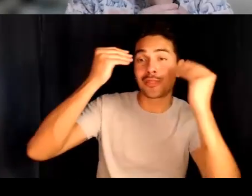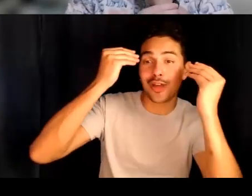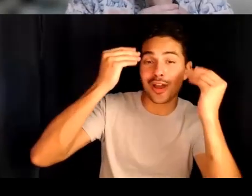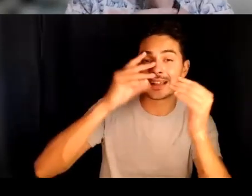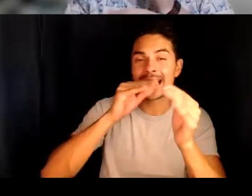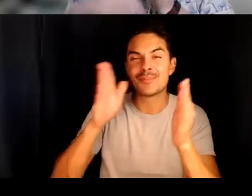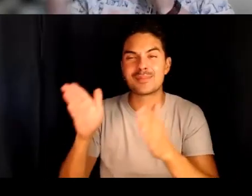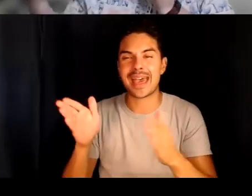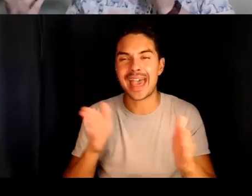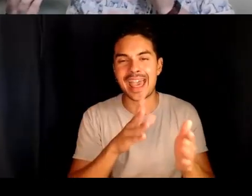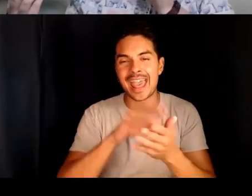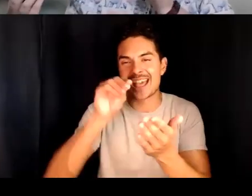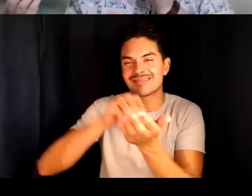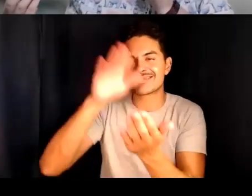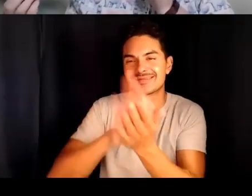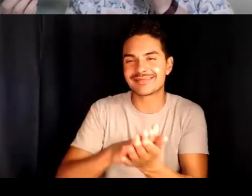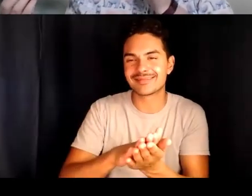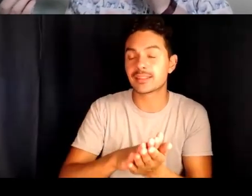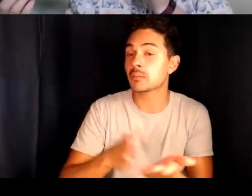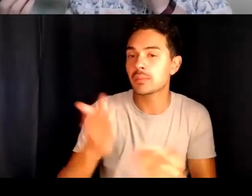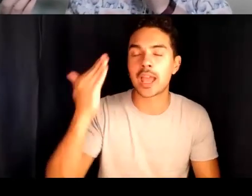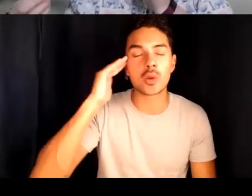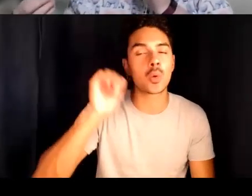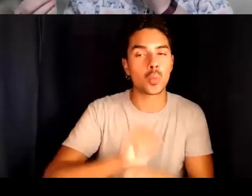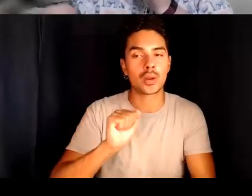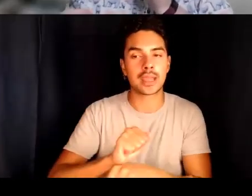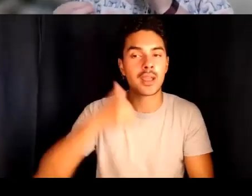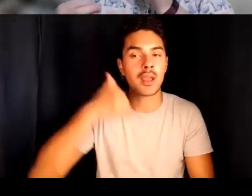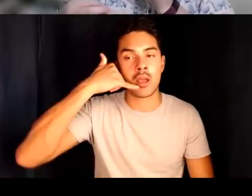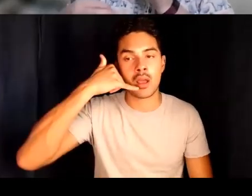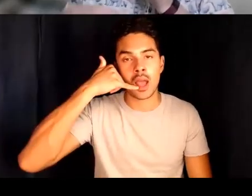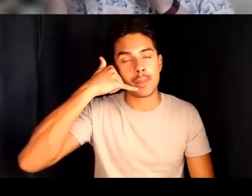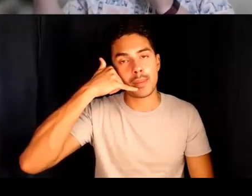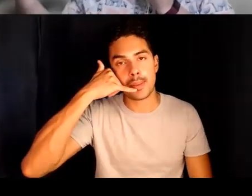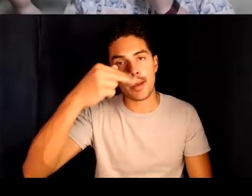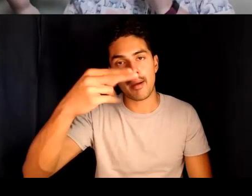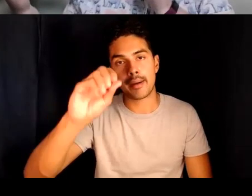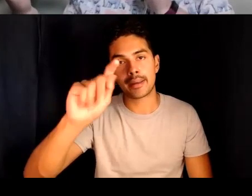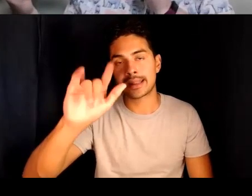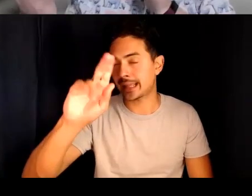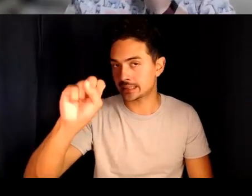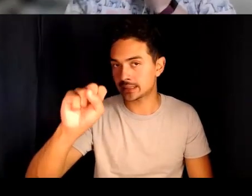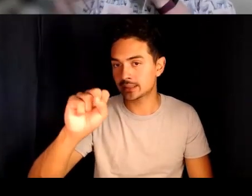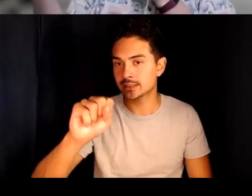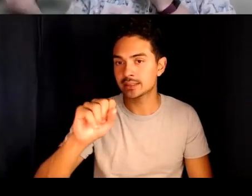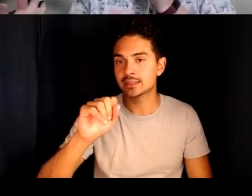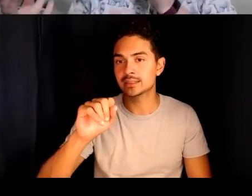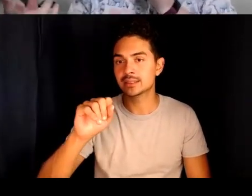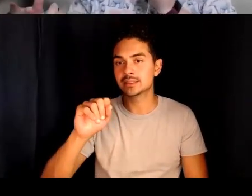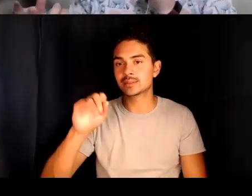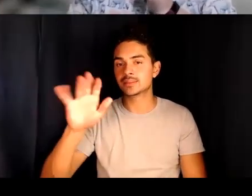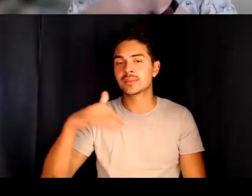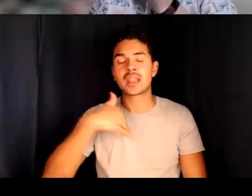You know, I know working on hotlines, people are like, "I called you before. Well, I've called a hundred people before